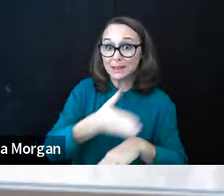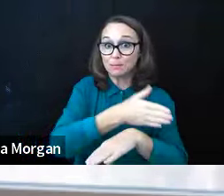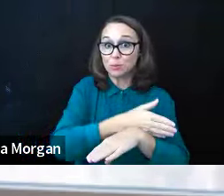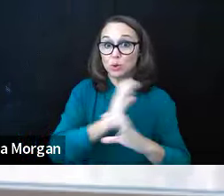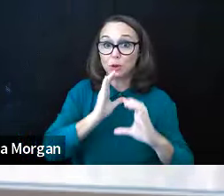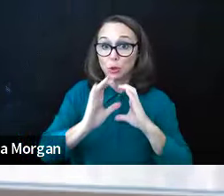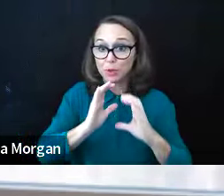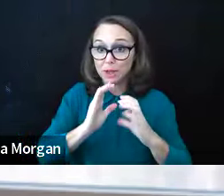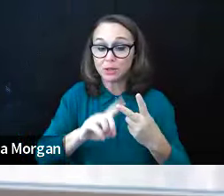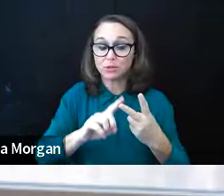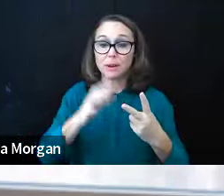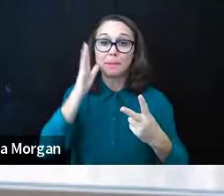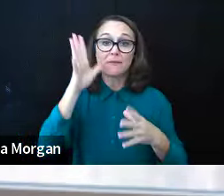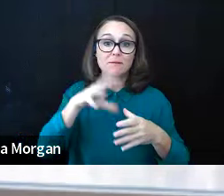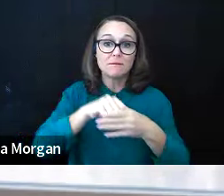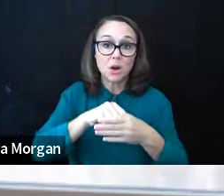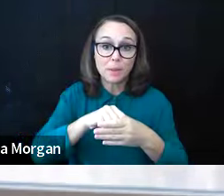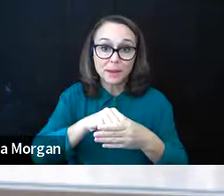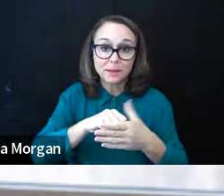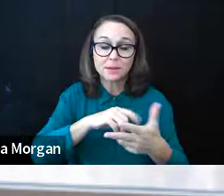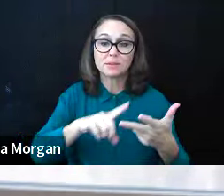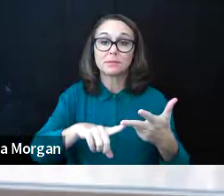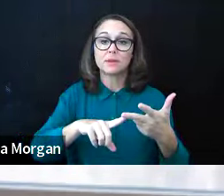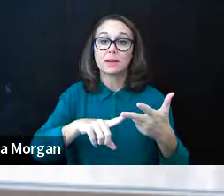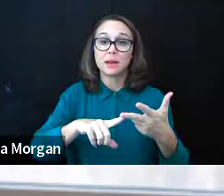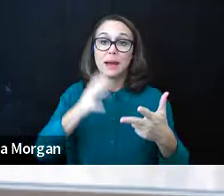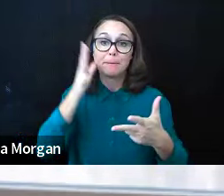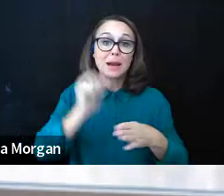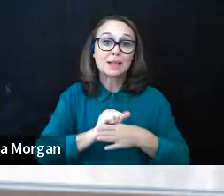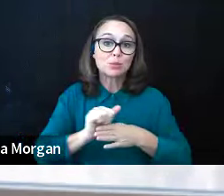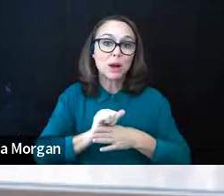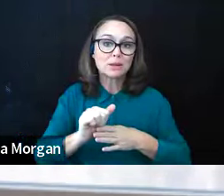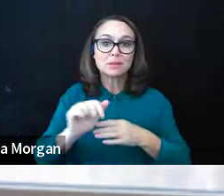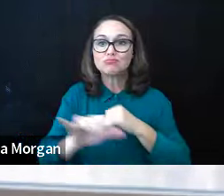involvement and support of youth, and parenting practices like discipline and monitoring and